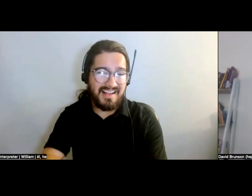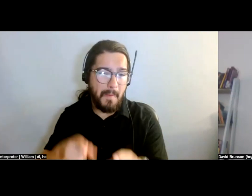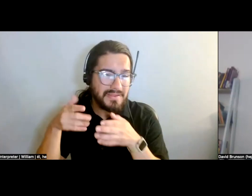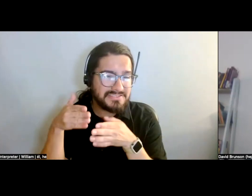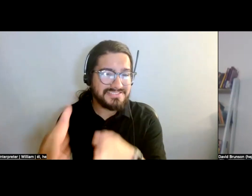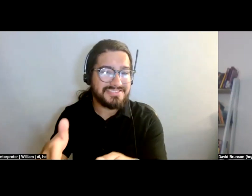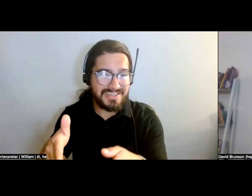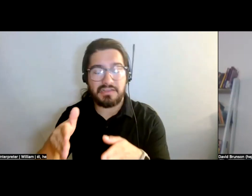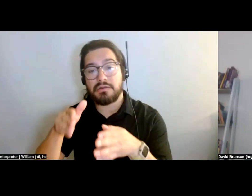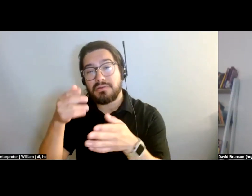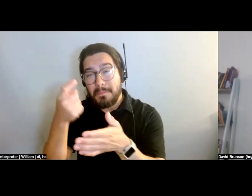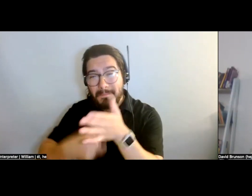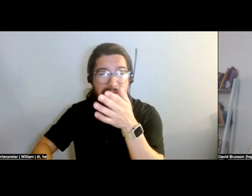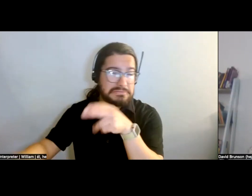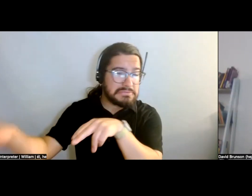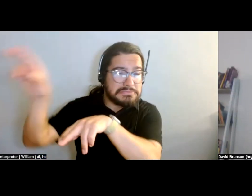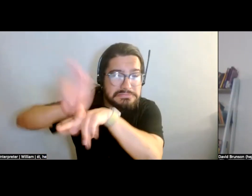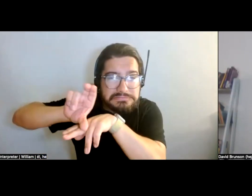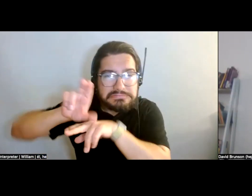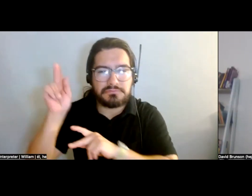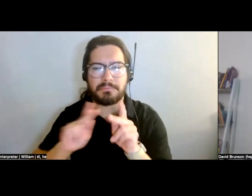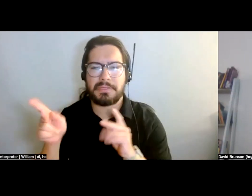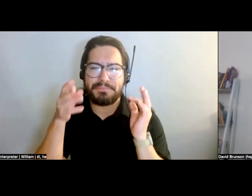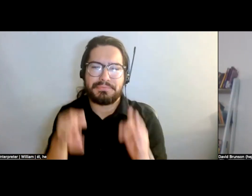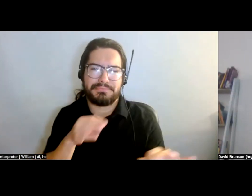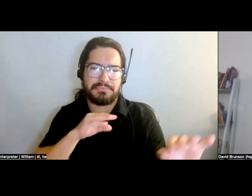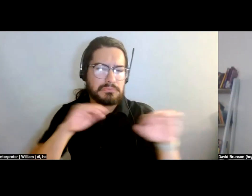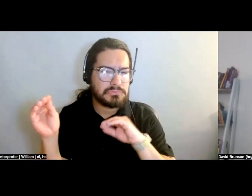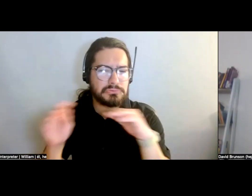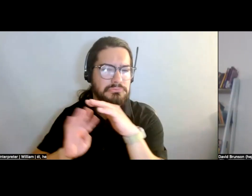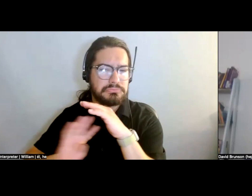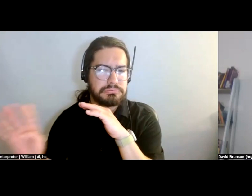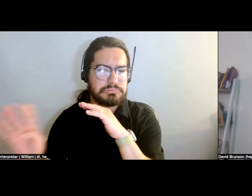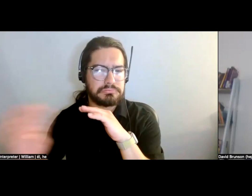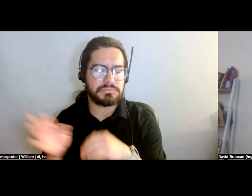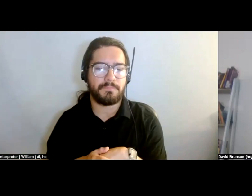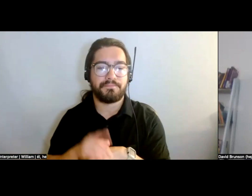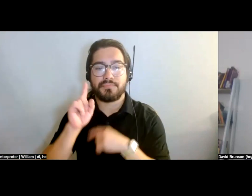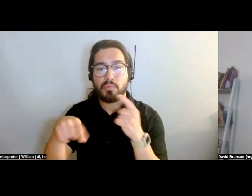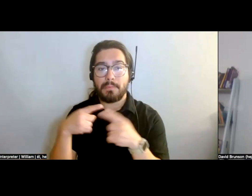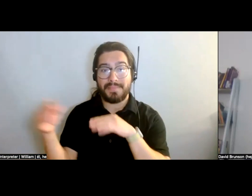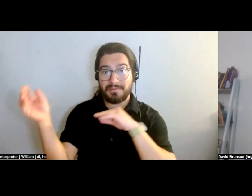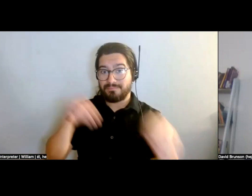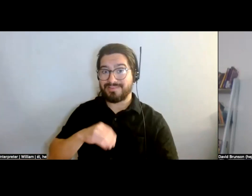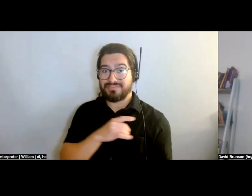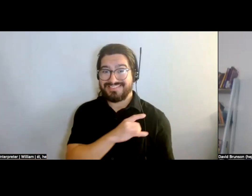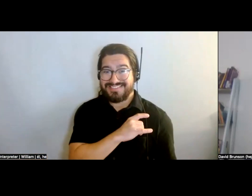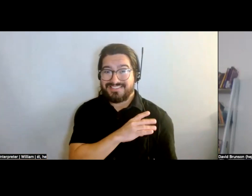stuff, so people started leaving, and when I first came to Chile, in 2018, I was just a tourist.